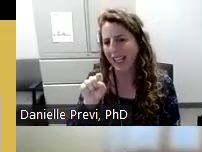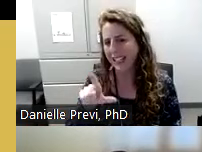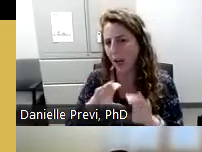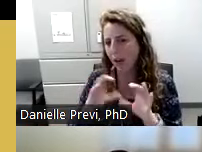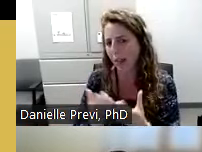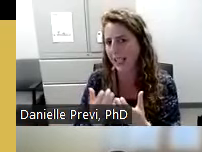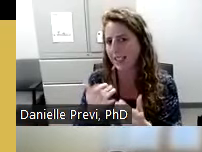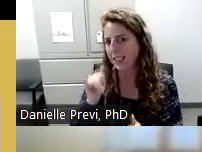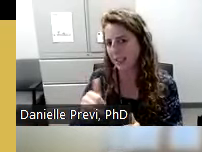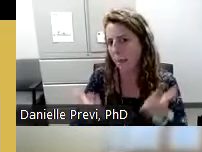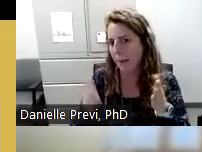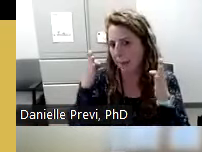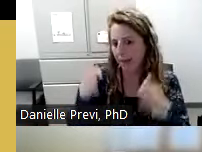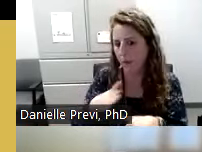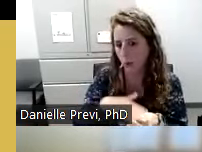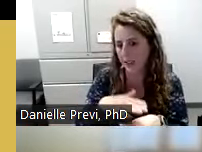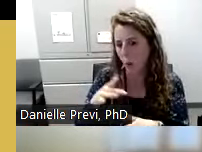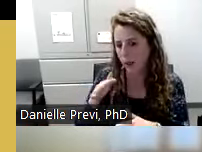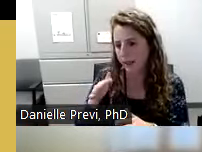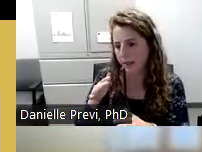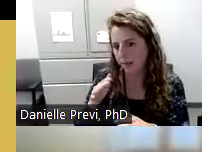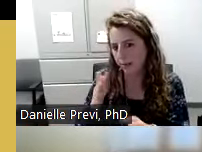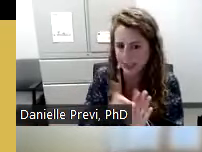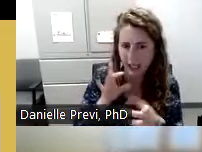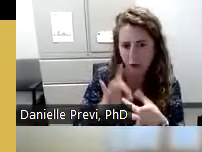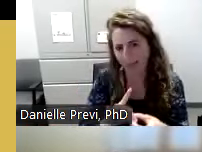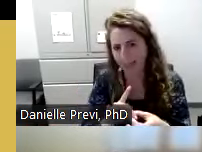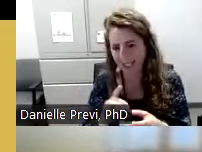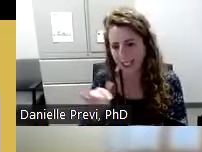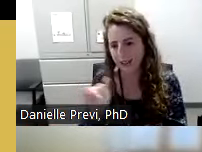Sign Language. And I also think there are ASL classes that focus specifically